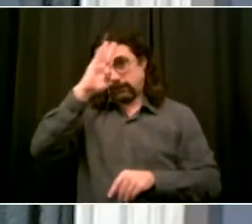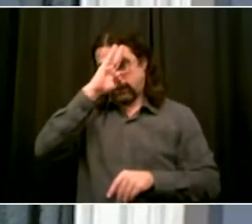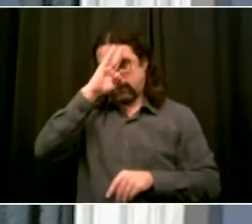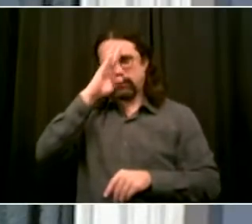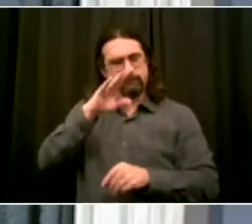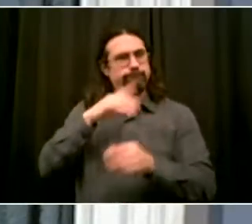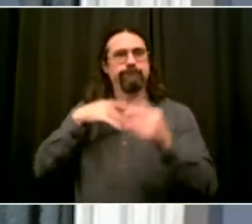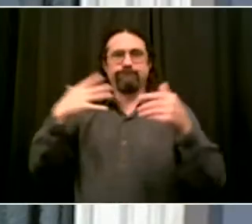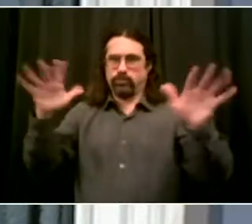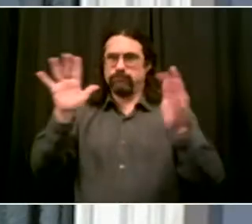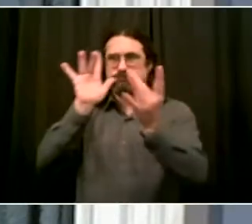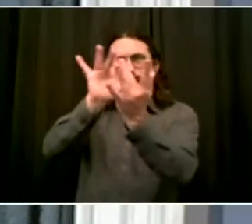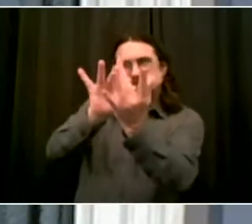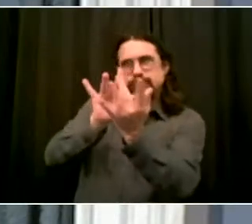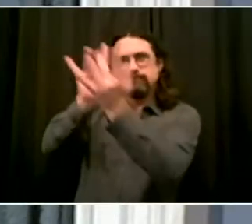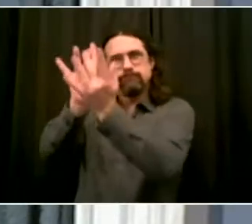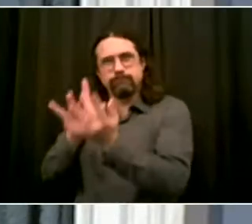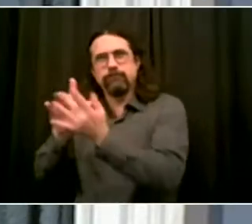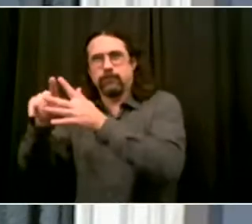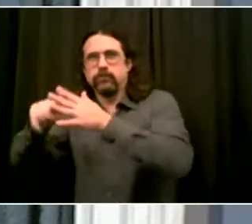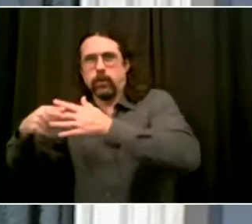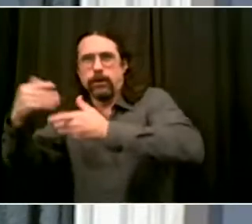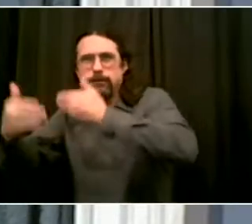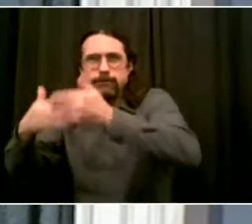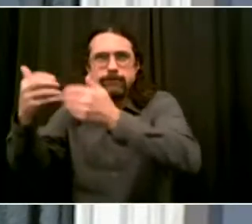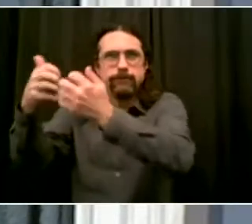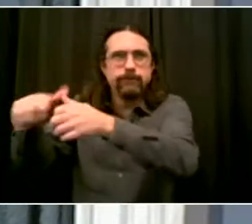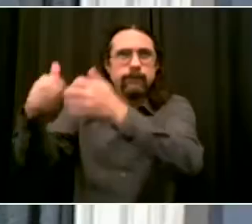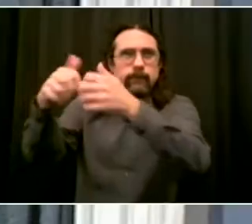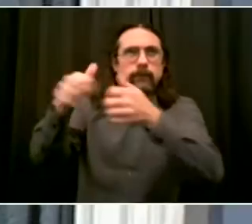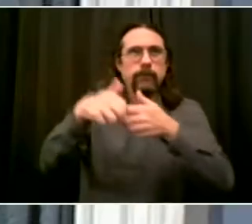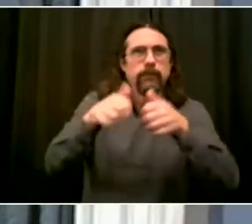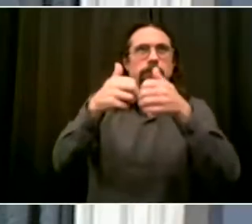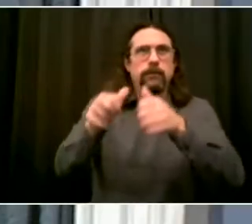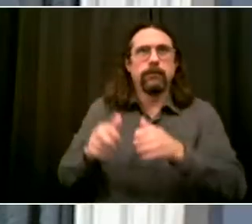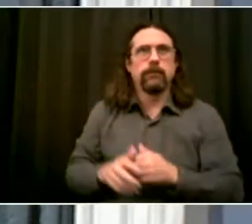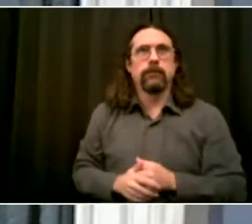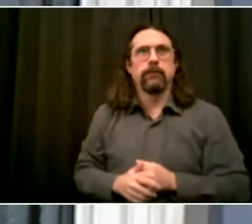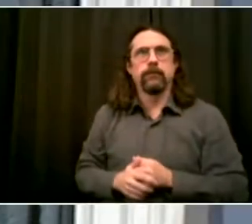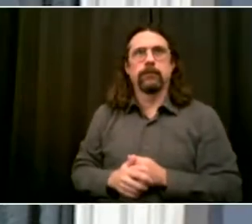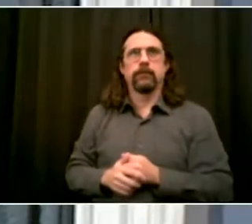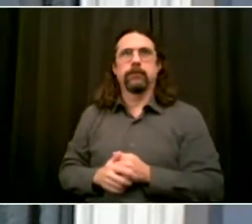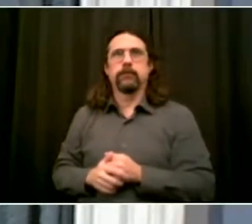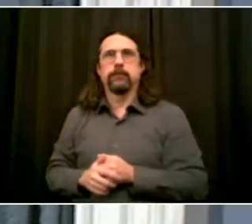OF THOSE HOSPITALS. THEY HAVE STARTED PLACING ORDERS WITHIN E THCICITYWIDE